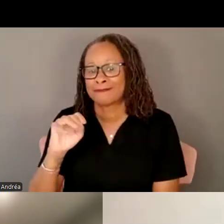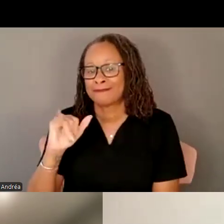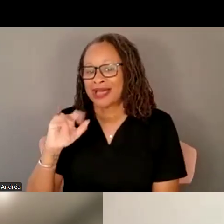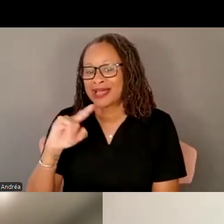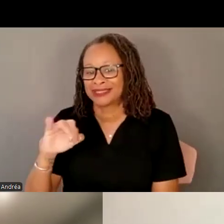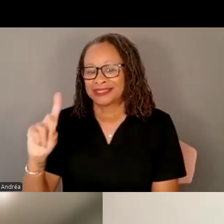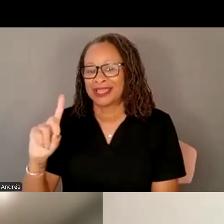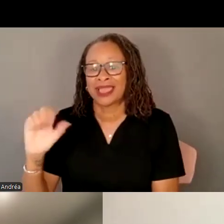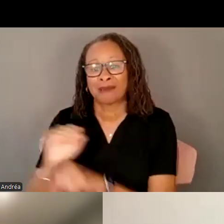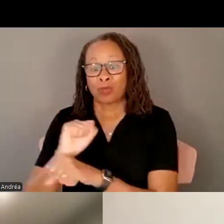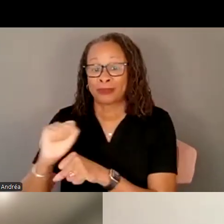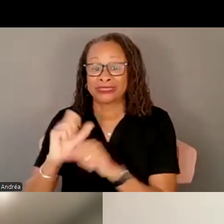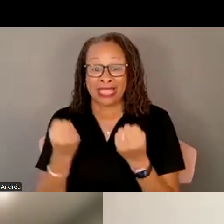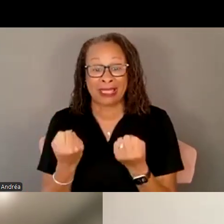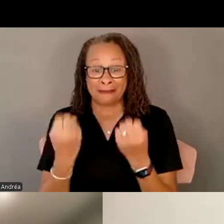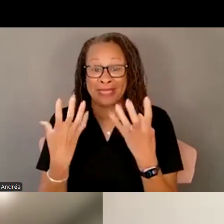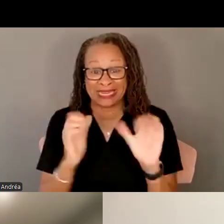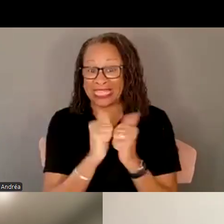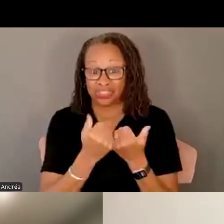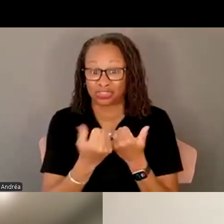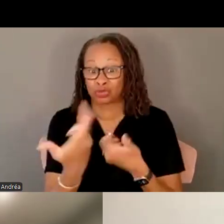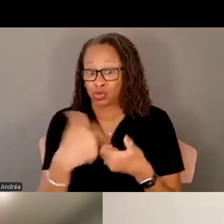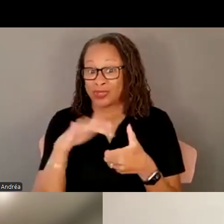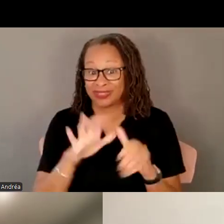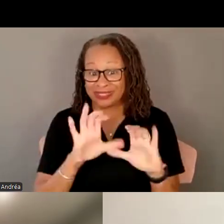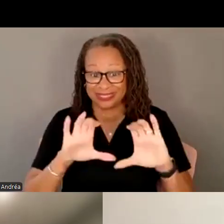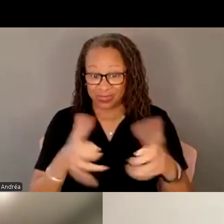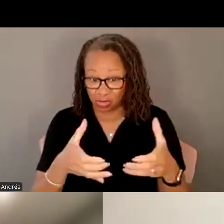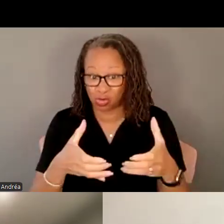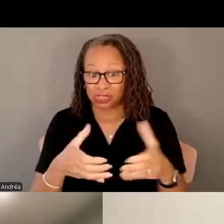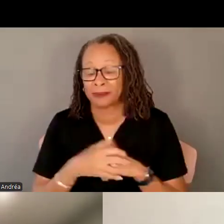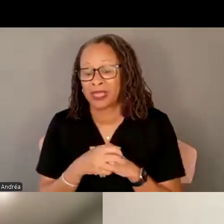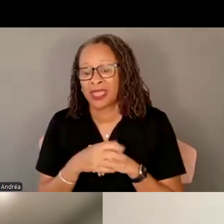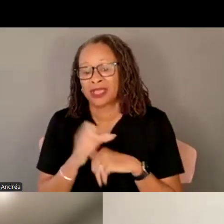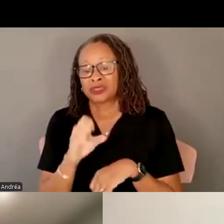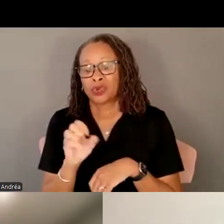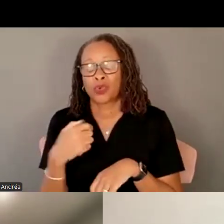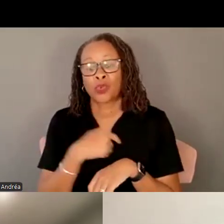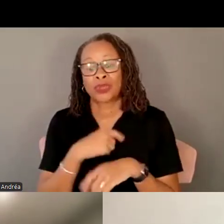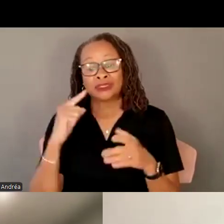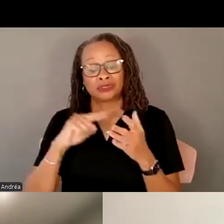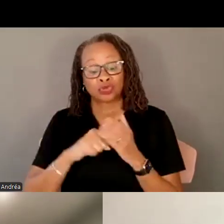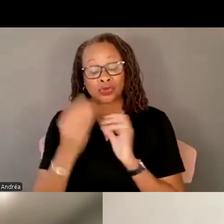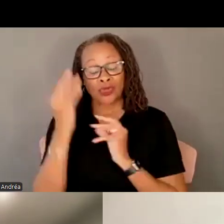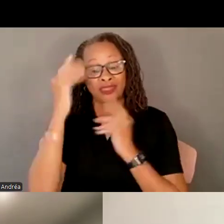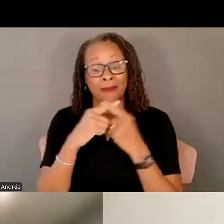of the Consortium to start to think about how can these agencies